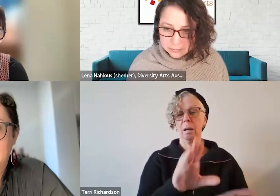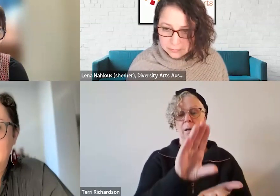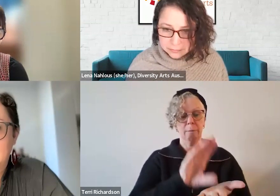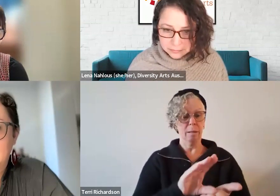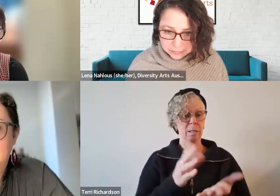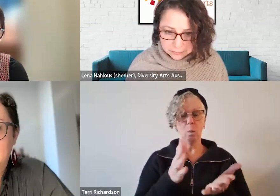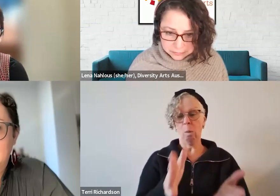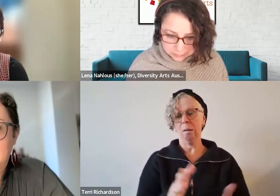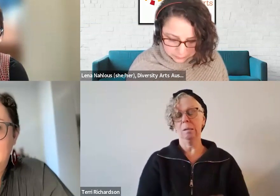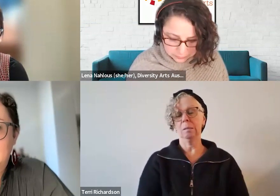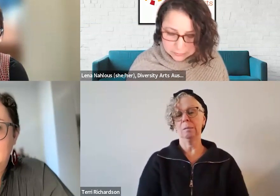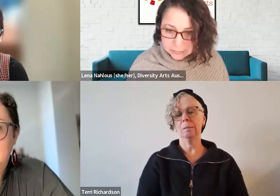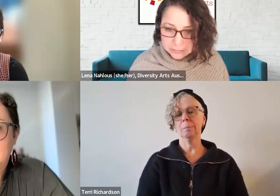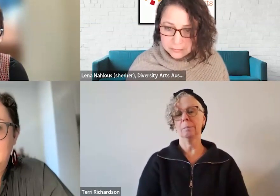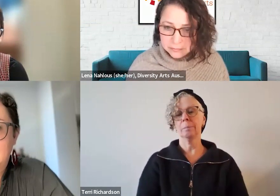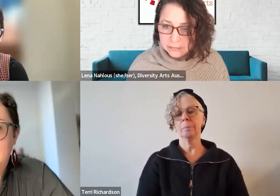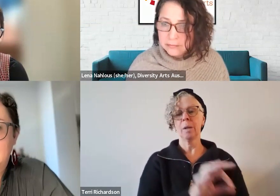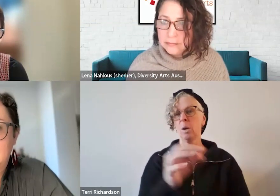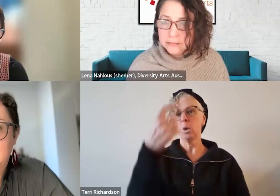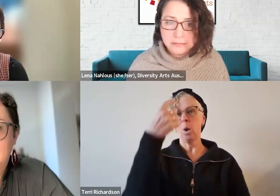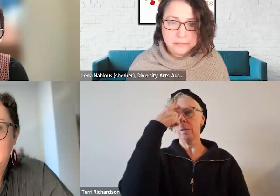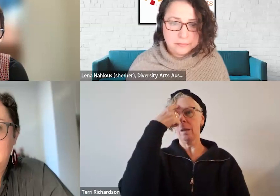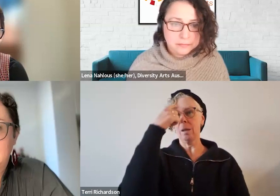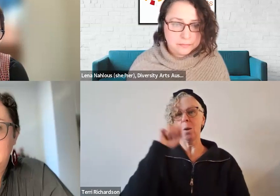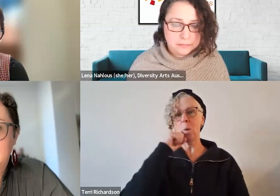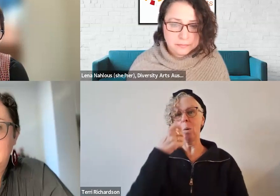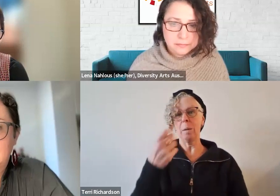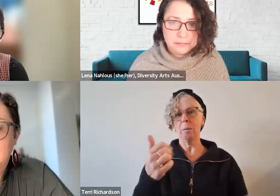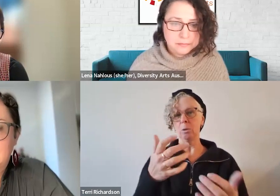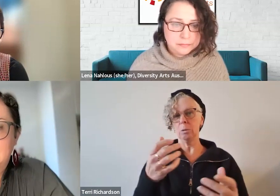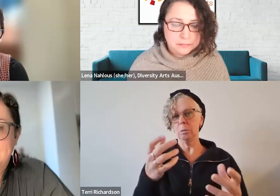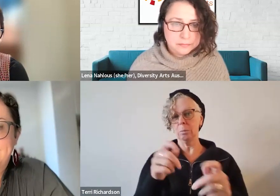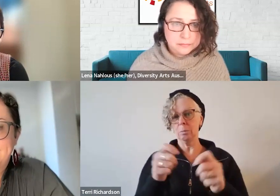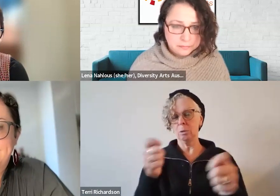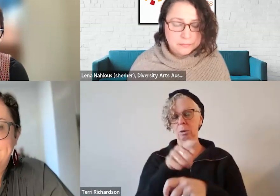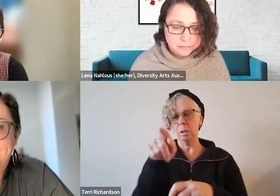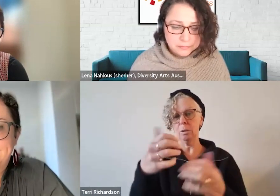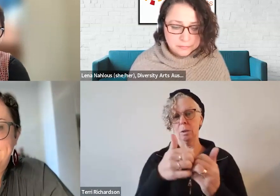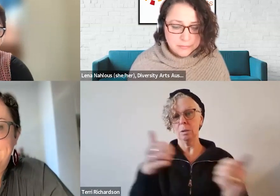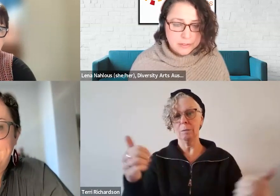I don't think you're going to be able to get beyond those divisions, unfortunately.